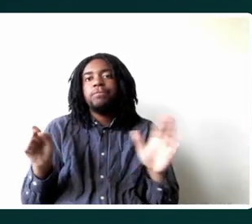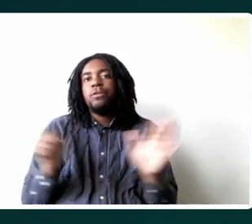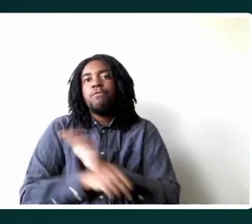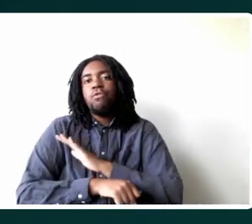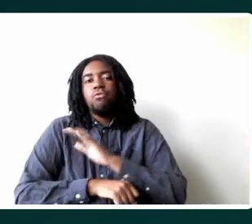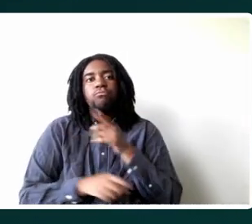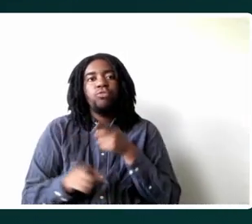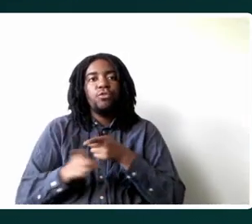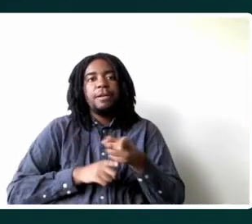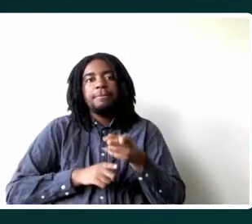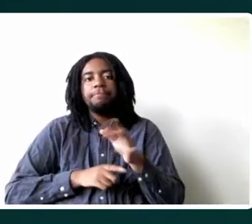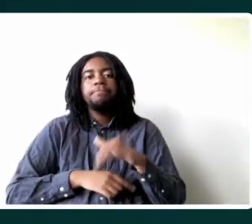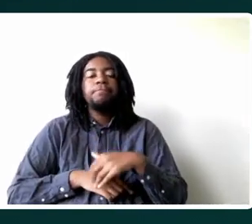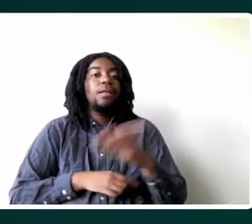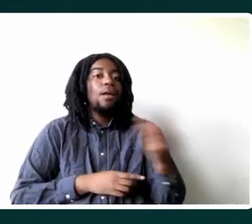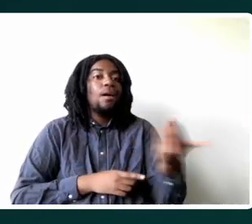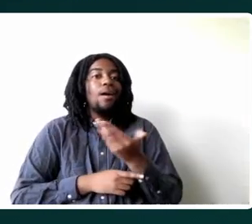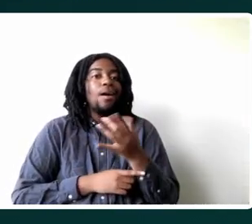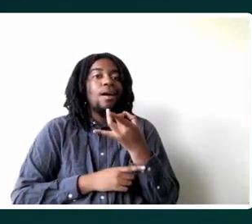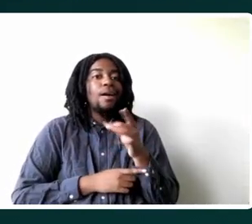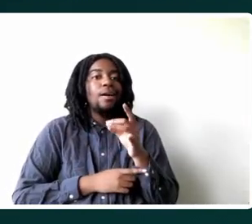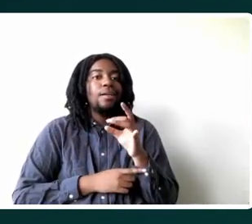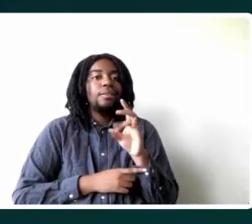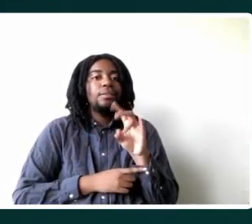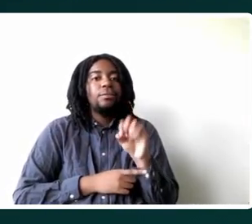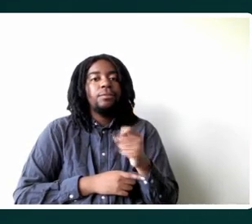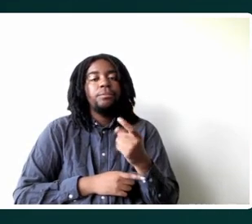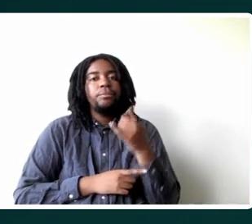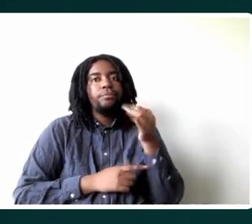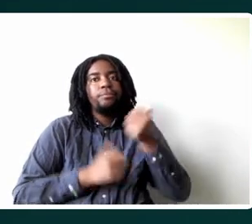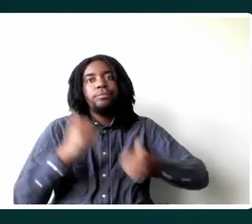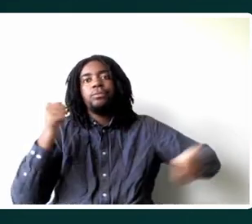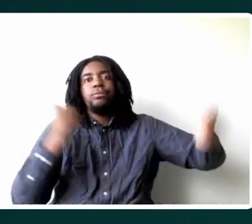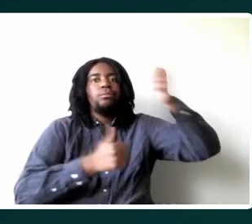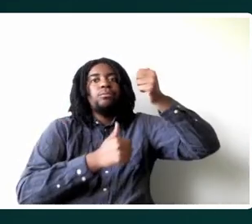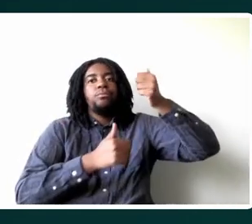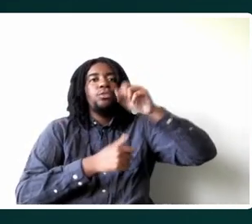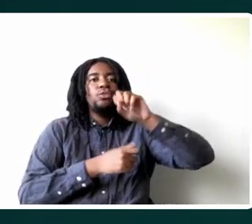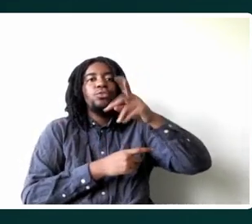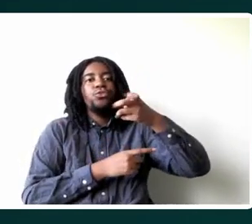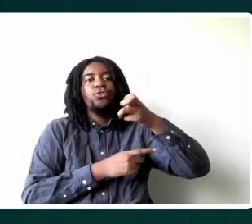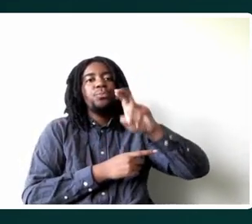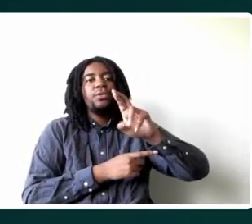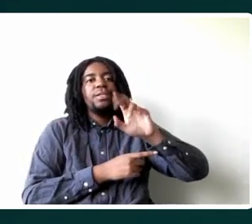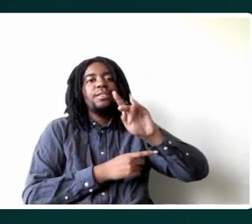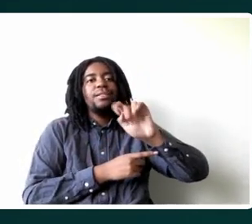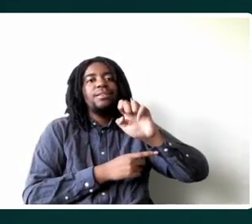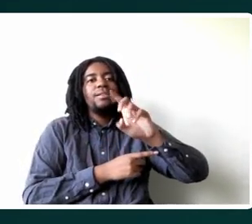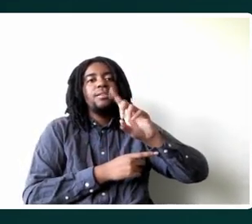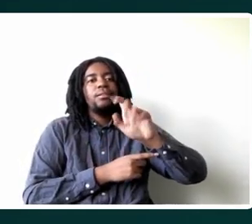1870s by the superintendent of the -- what was then called the Color Division of the